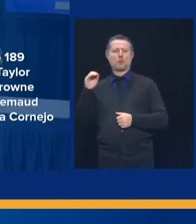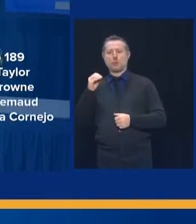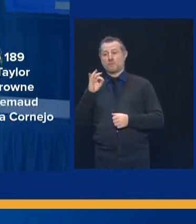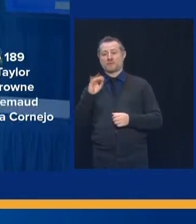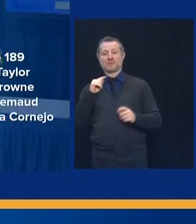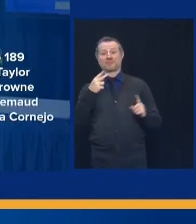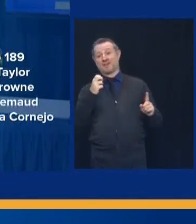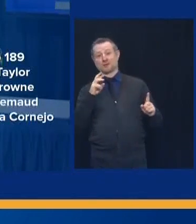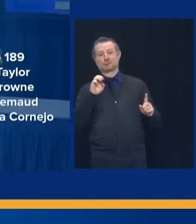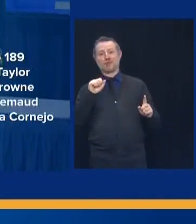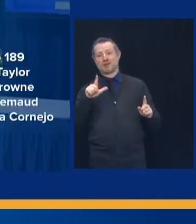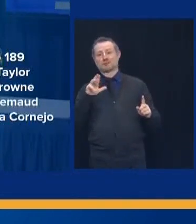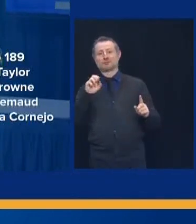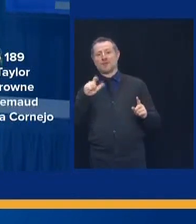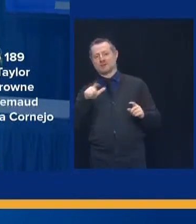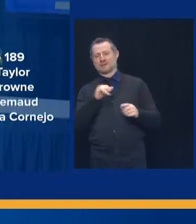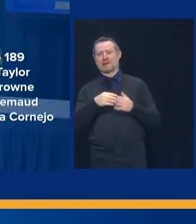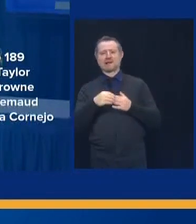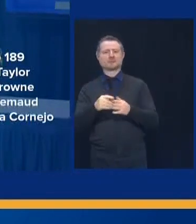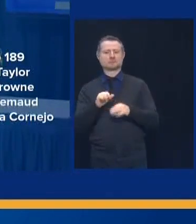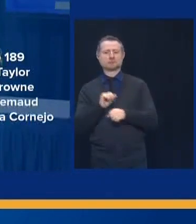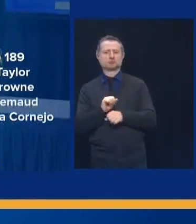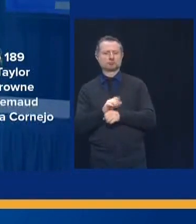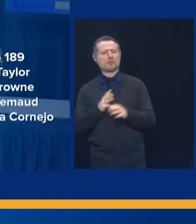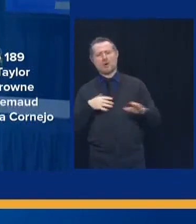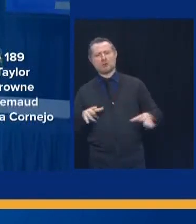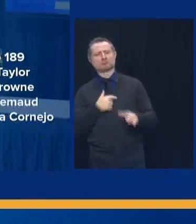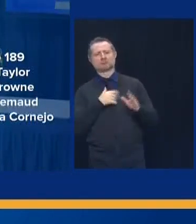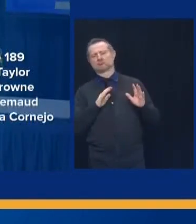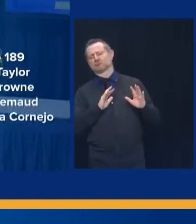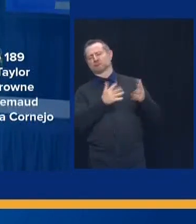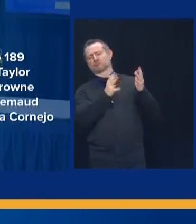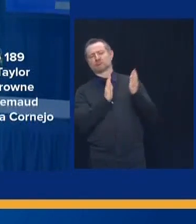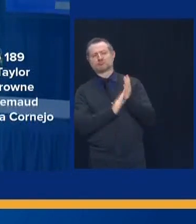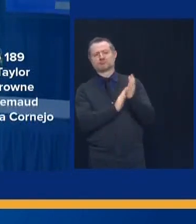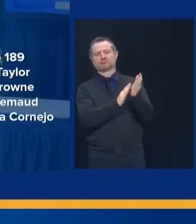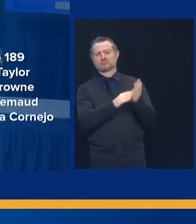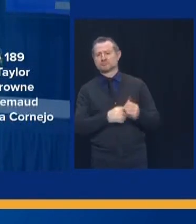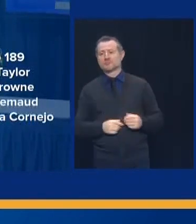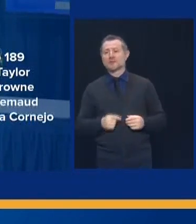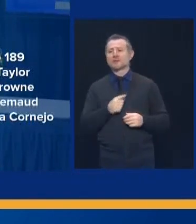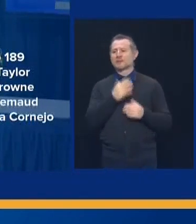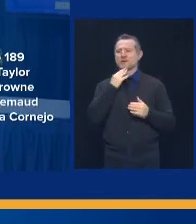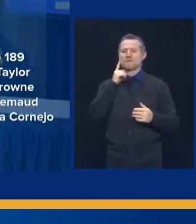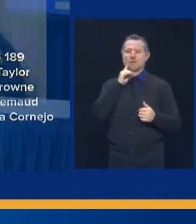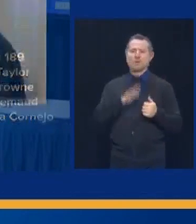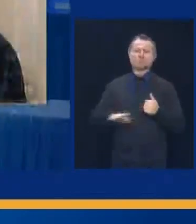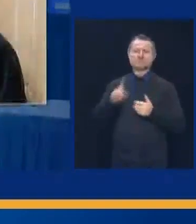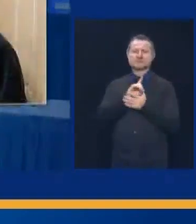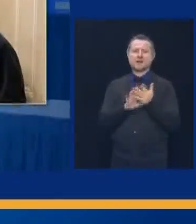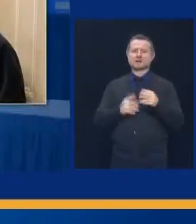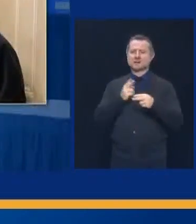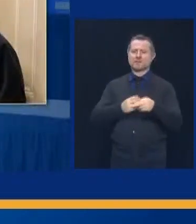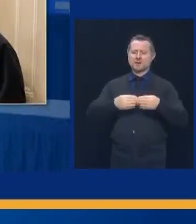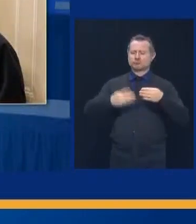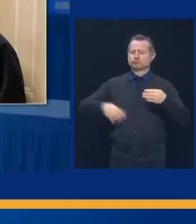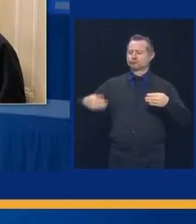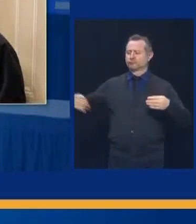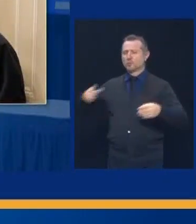I ALREADY HAVE ONE. JUMMY WYNN WRIGHT IS CEO OF THE REALREAL AND PUT THIS ALL TOGETHER.